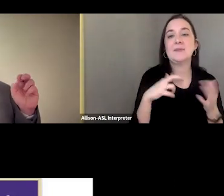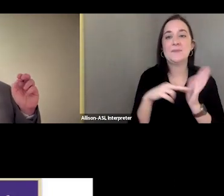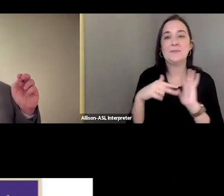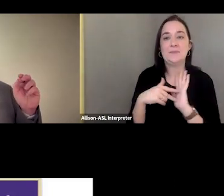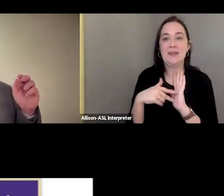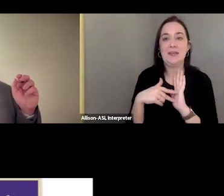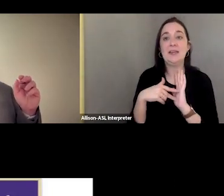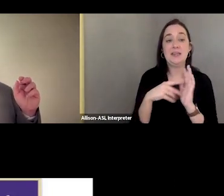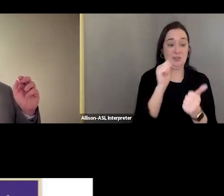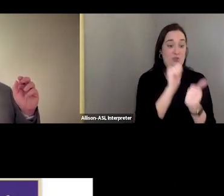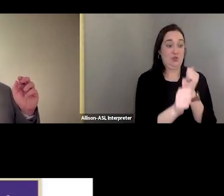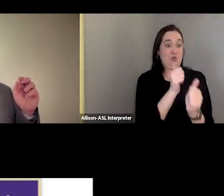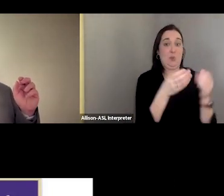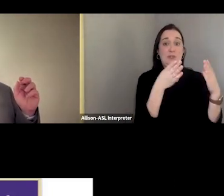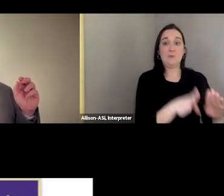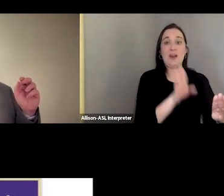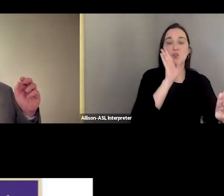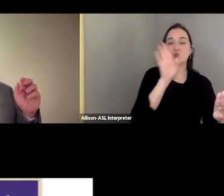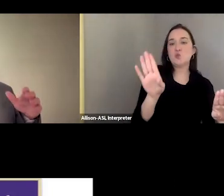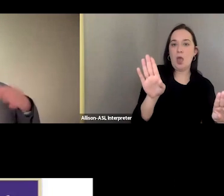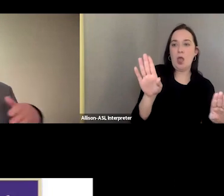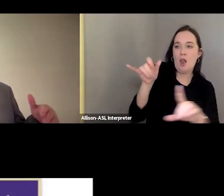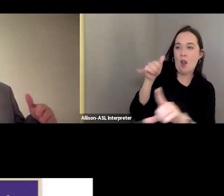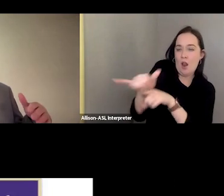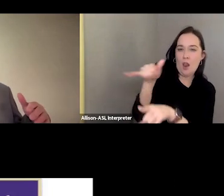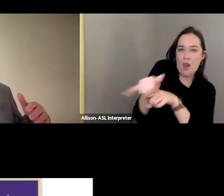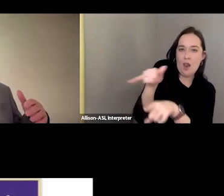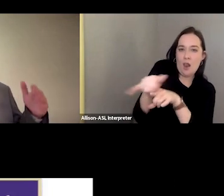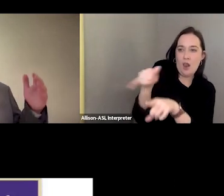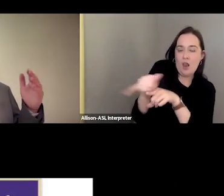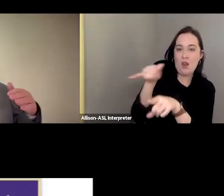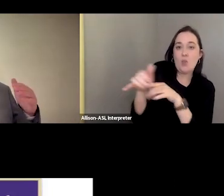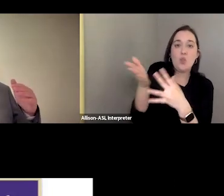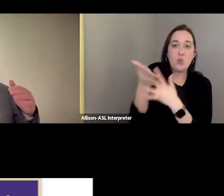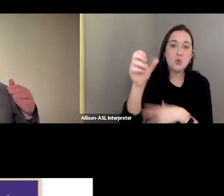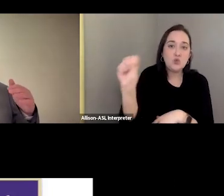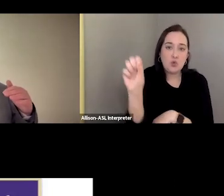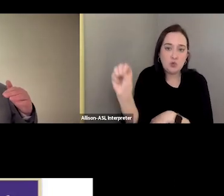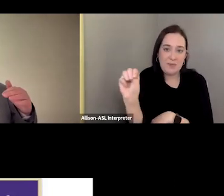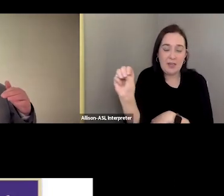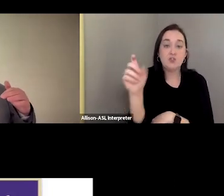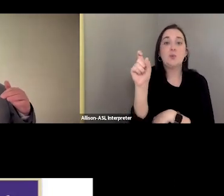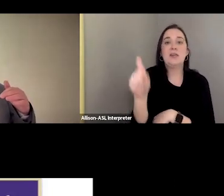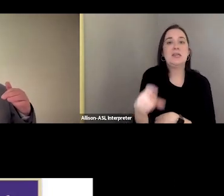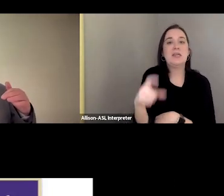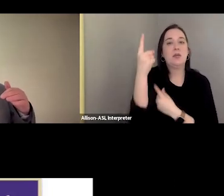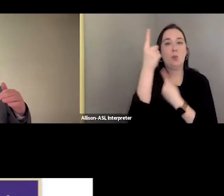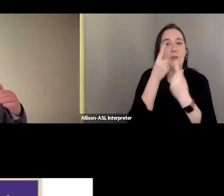bettors will harass their student athletes online through social media. And so I do think we need to be thoughtful about ways to protect our student